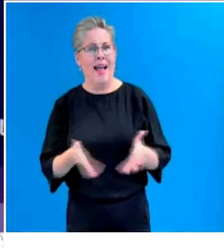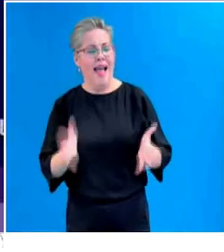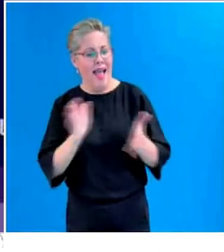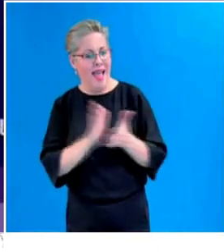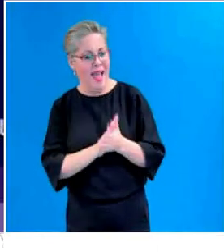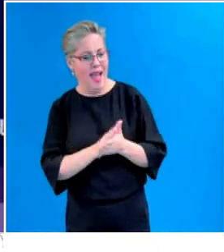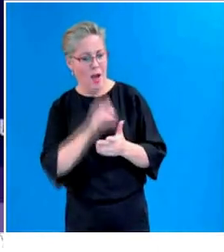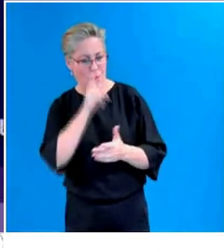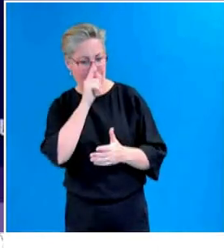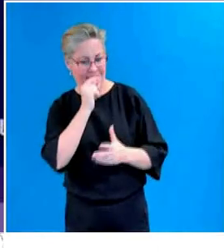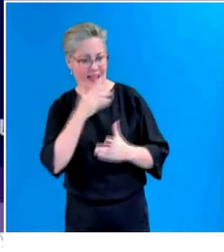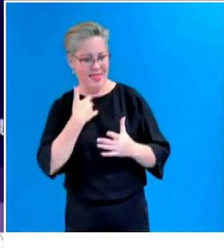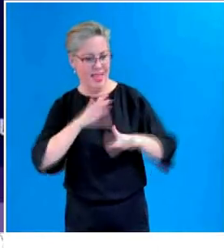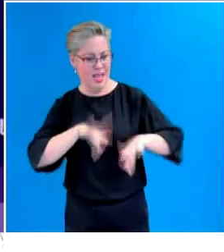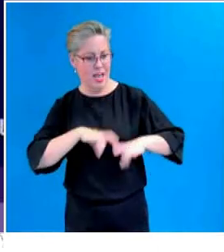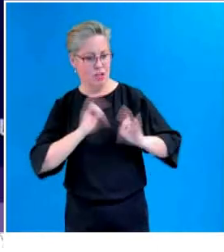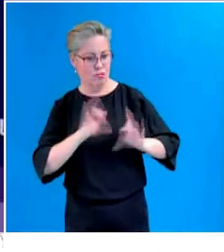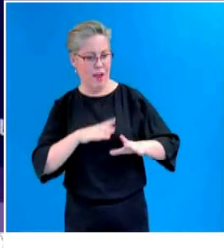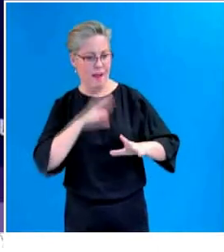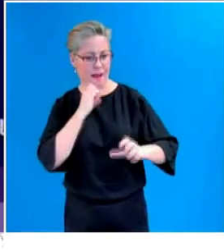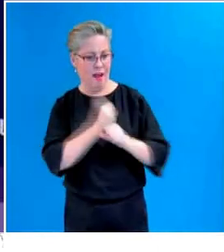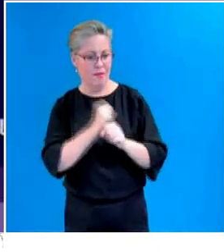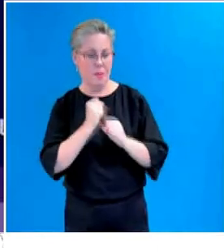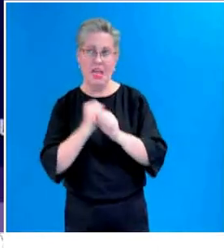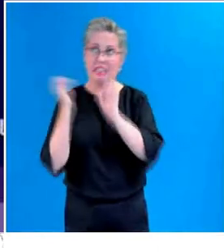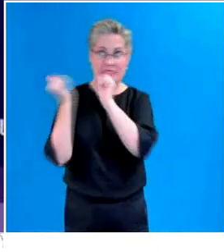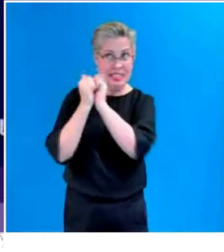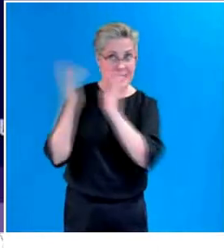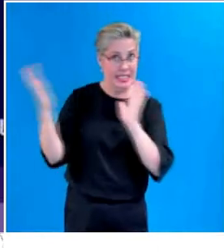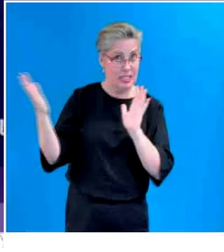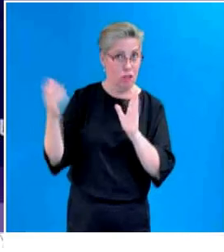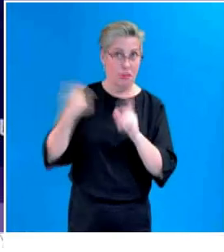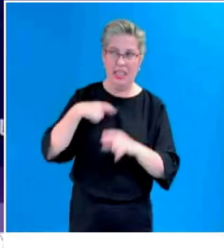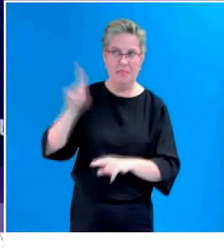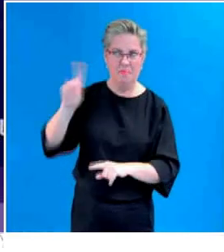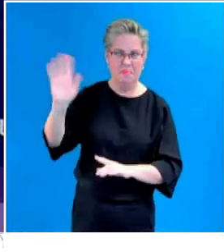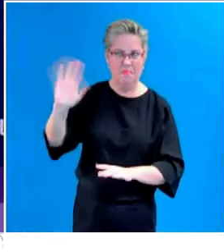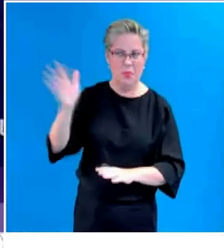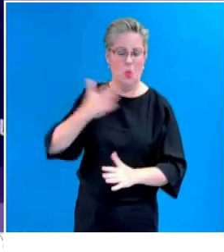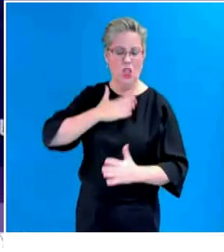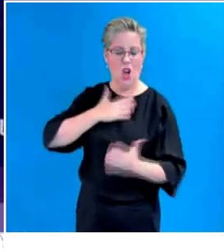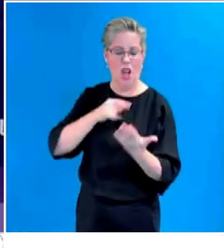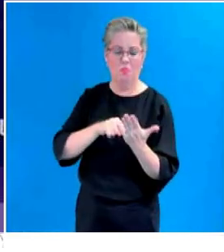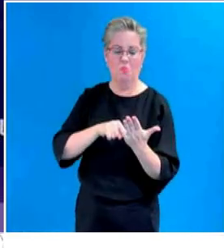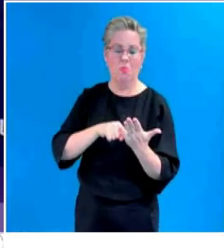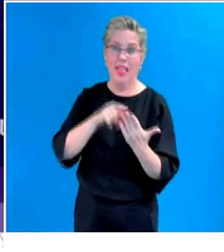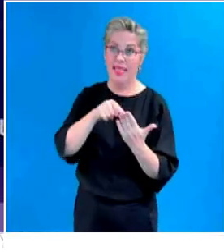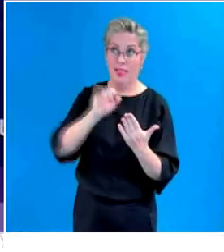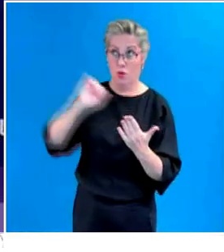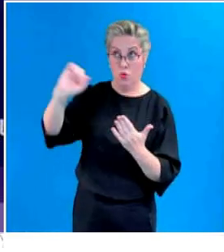accept what the UN committee has said in a particular general comment?